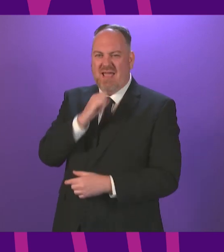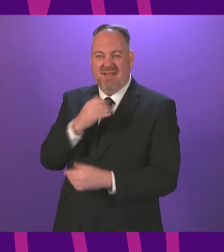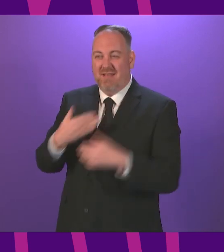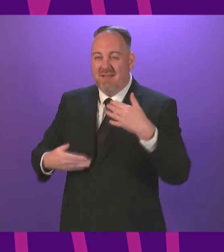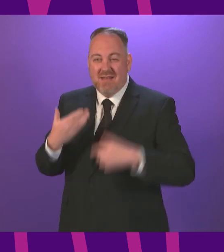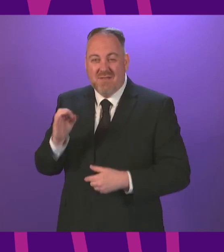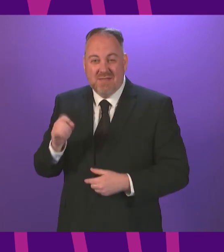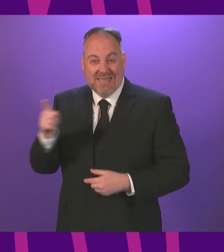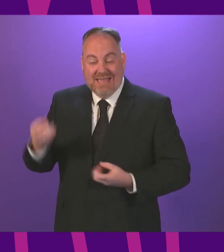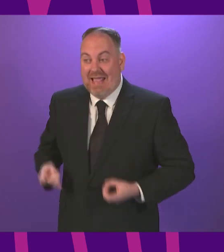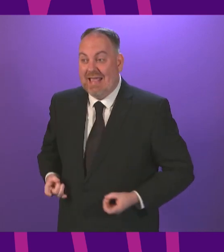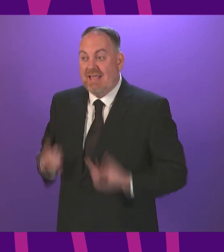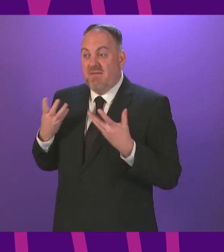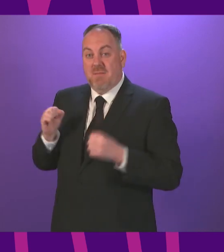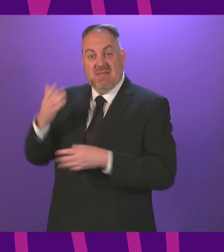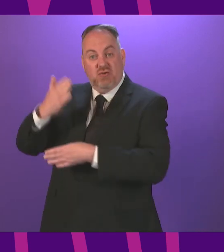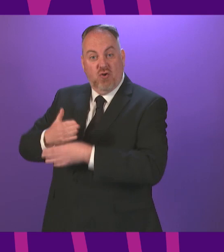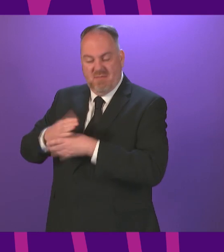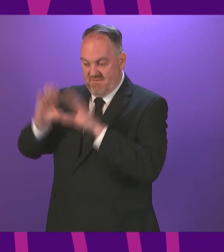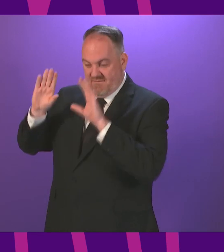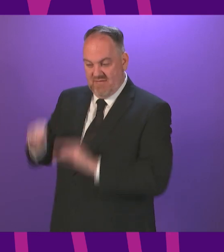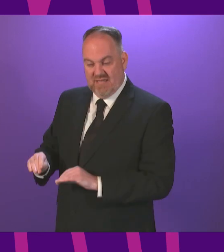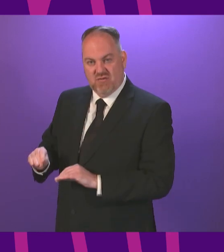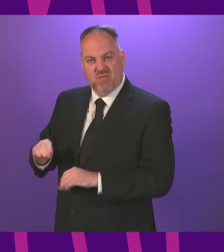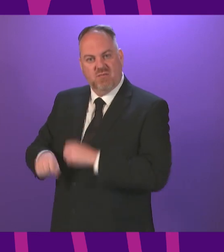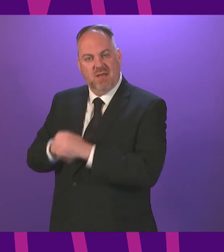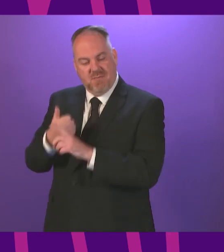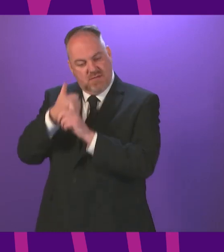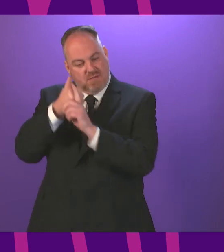gave up their job for their wife’s career? How many headed the household, making the decisions